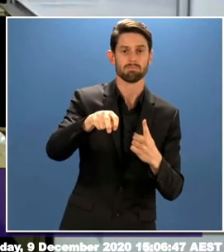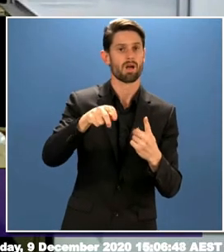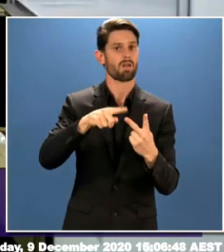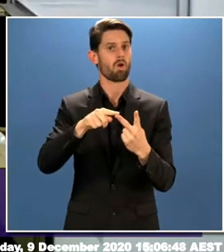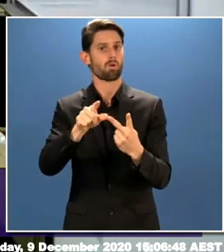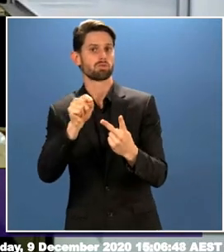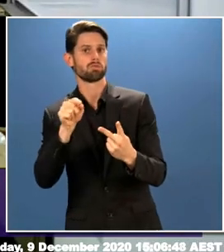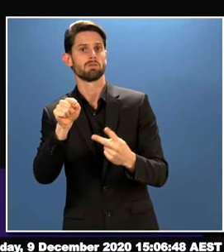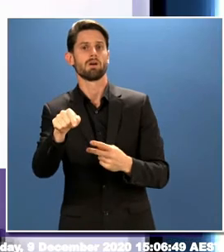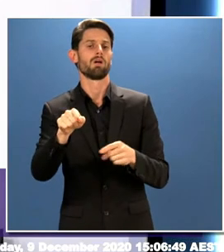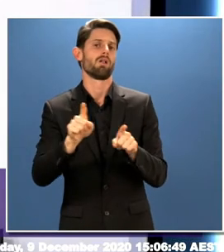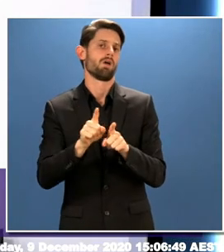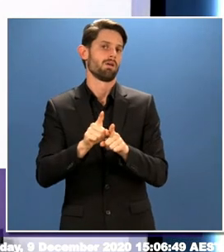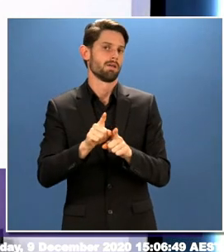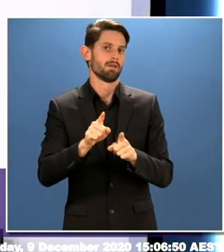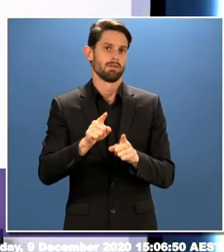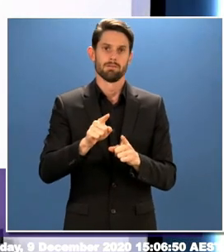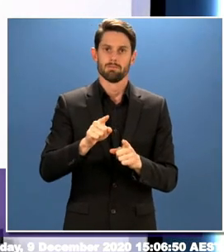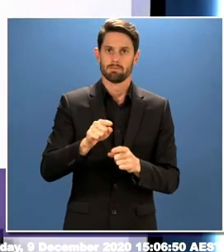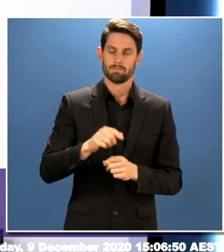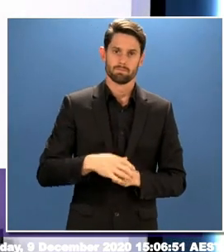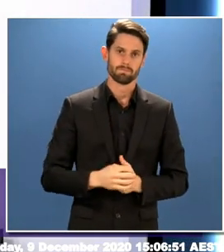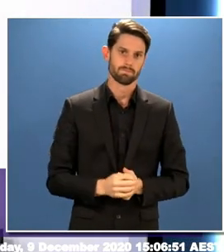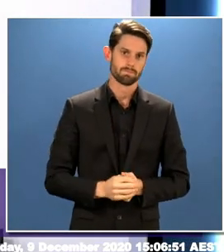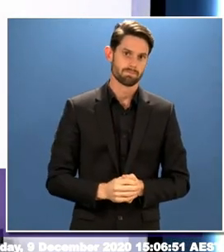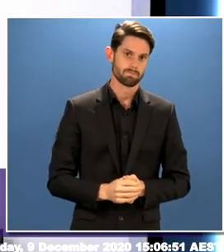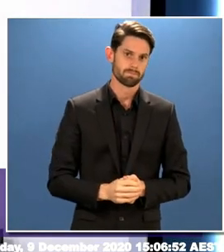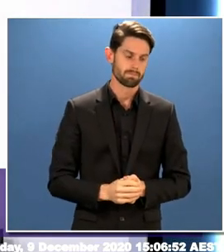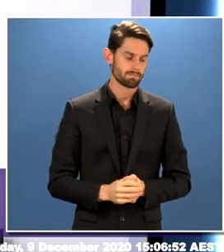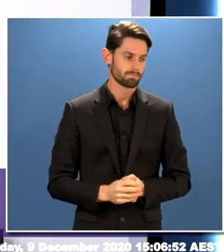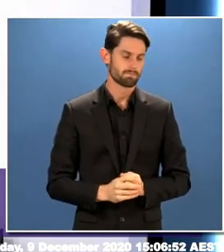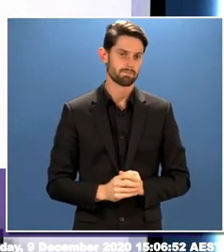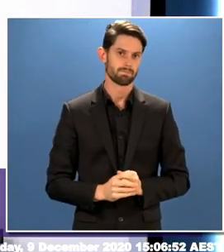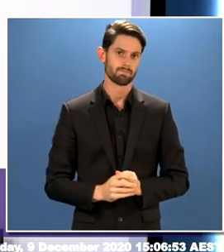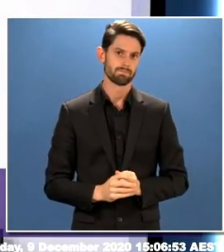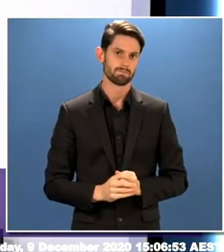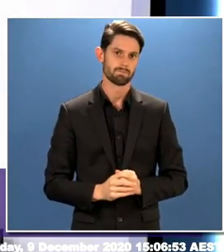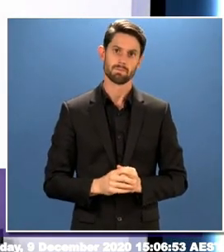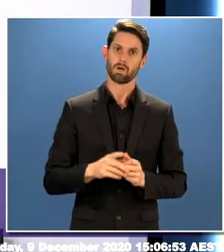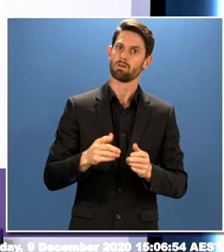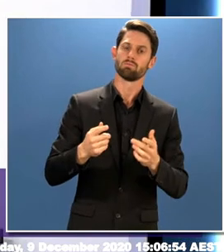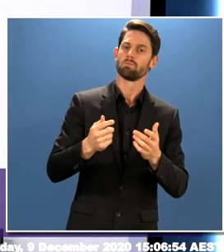that are aimed to achieving employment in open employment.